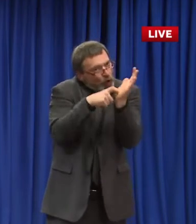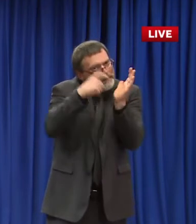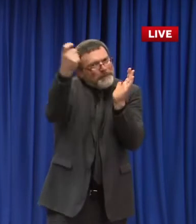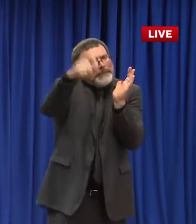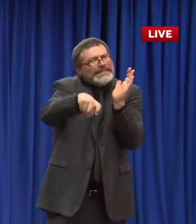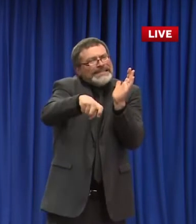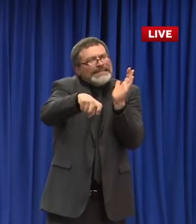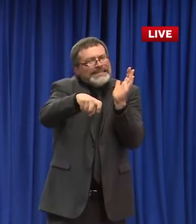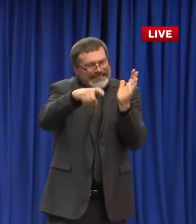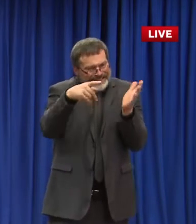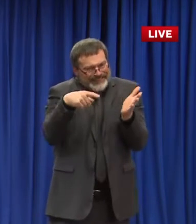APPLICATION, WHICH IS REQUIRED.